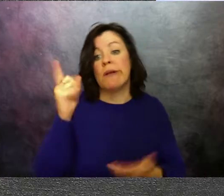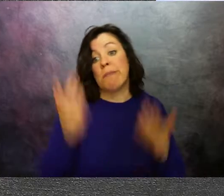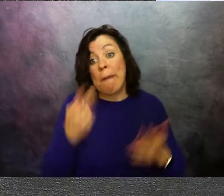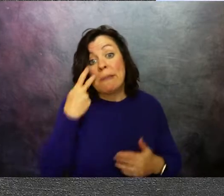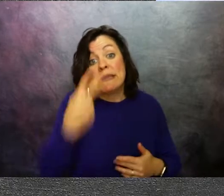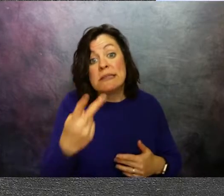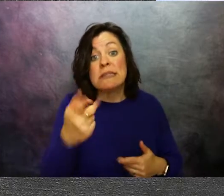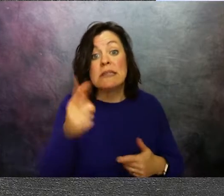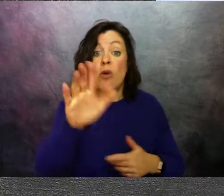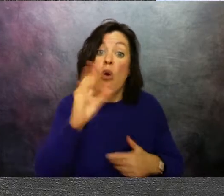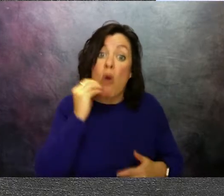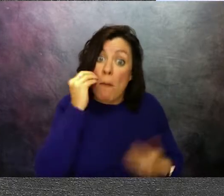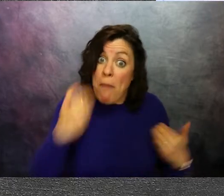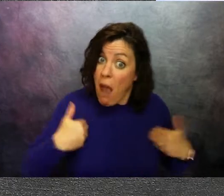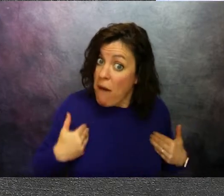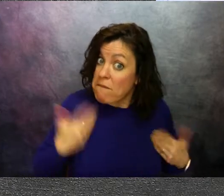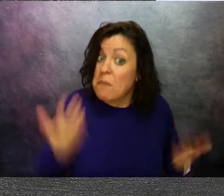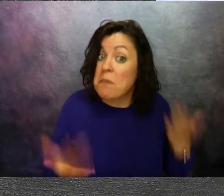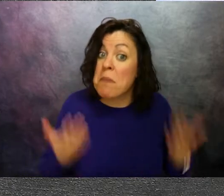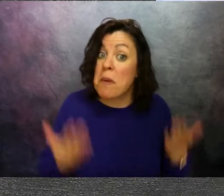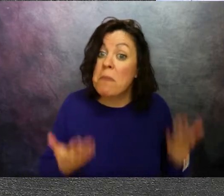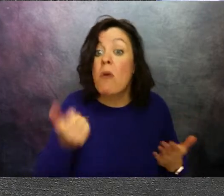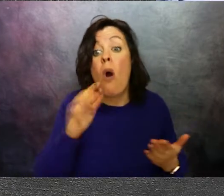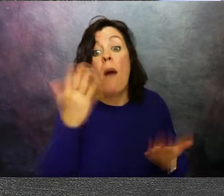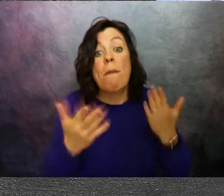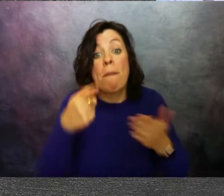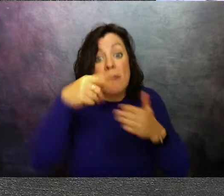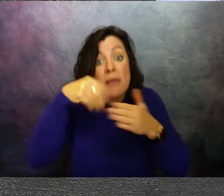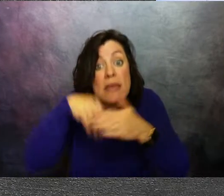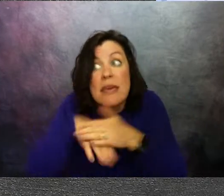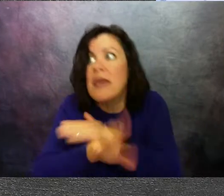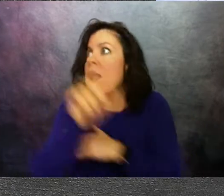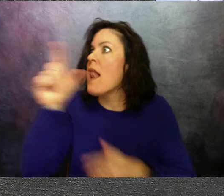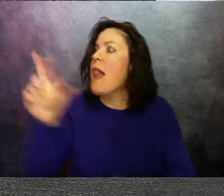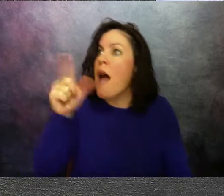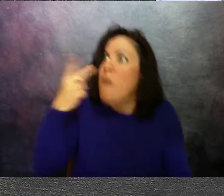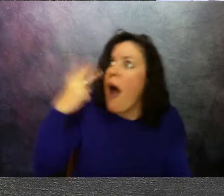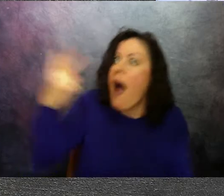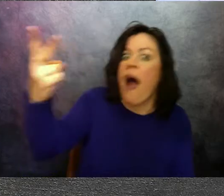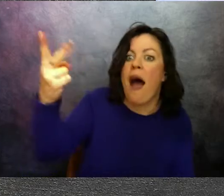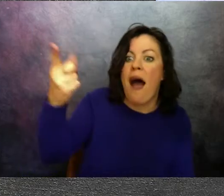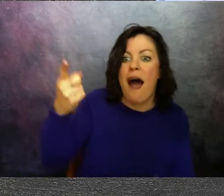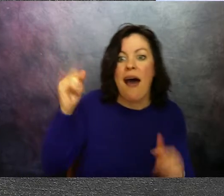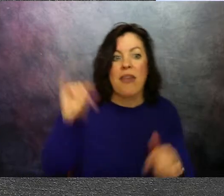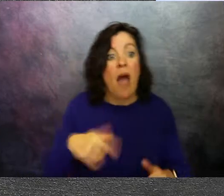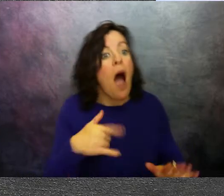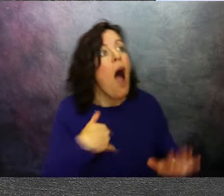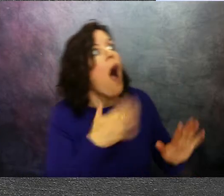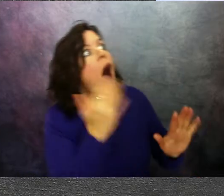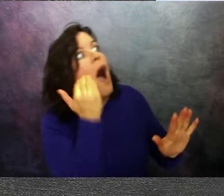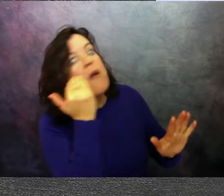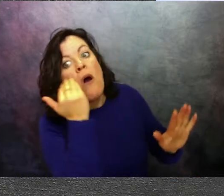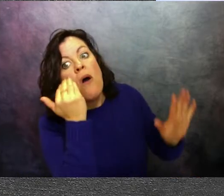or maybe at your home or even at the library. Oh, oh, oh, I know what it is.